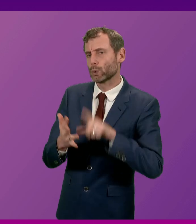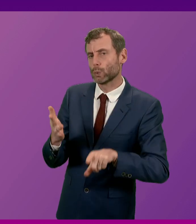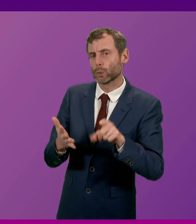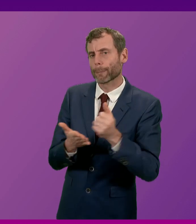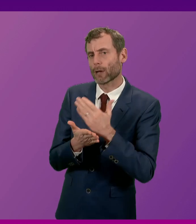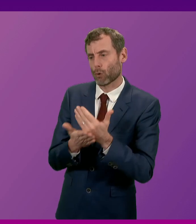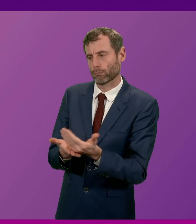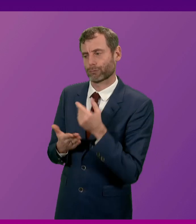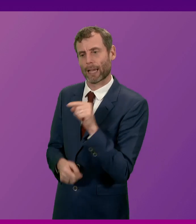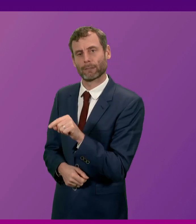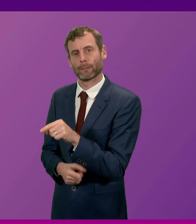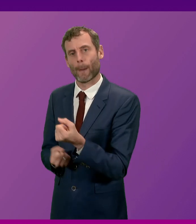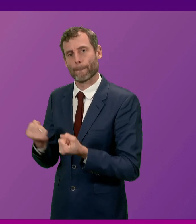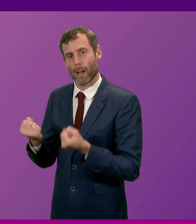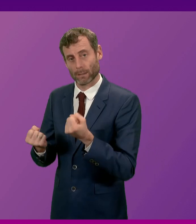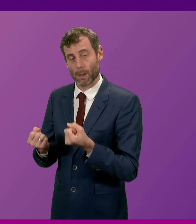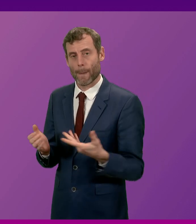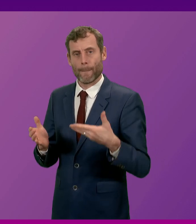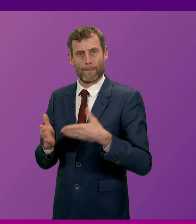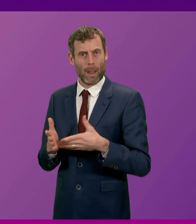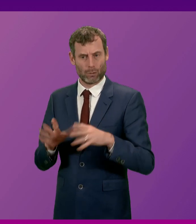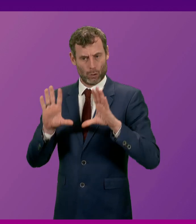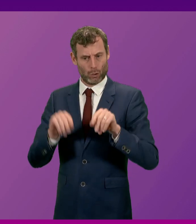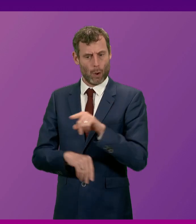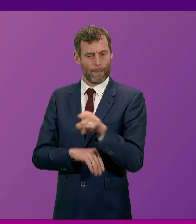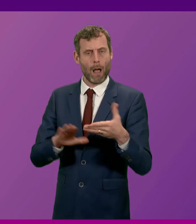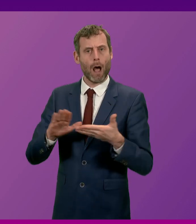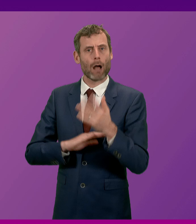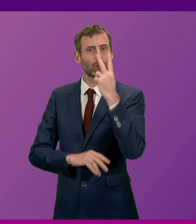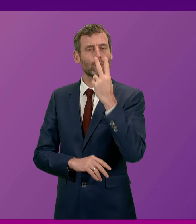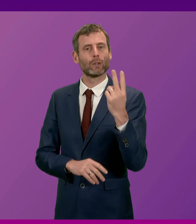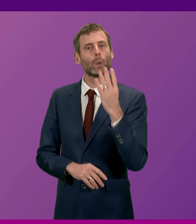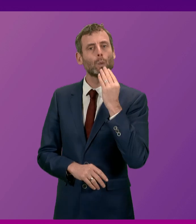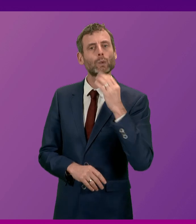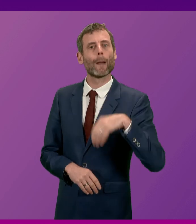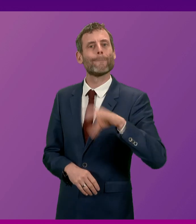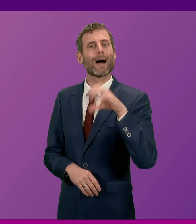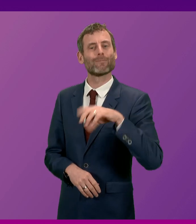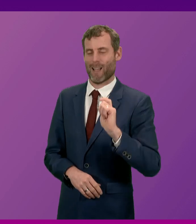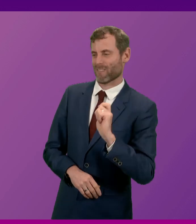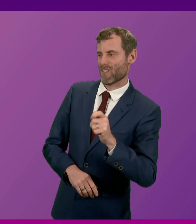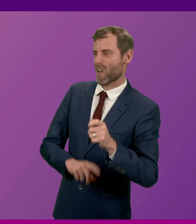and to clamp down on the under-22s who abuse their free bus pass by committing antisocial behaviour?